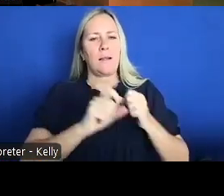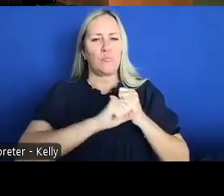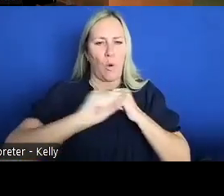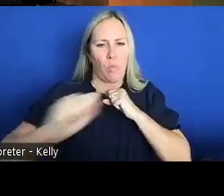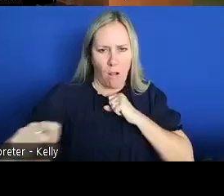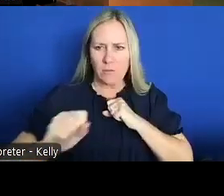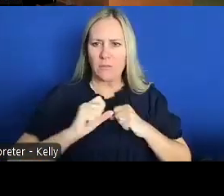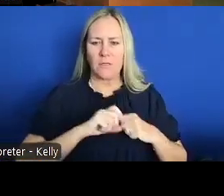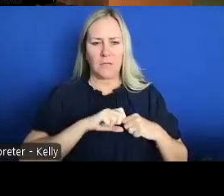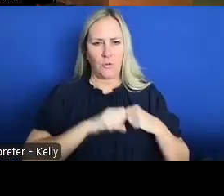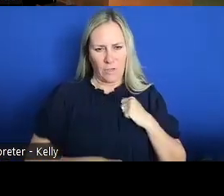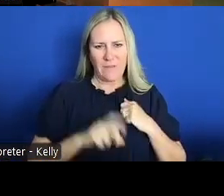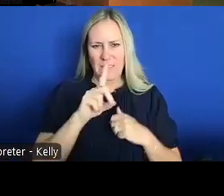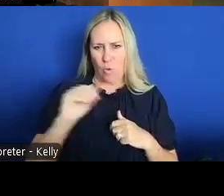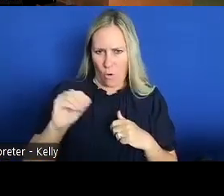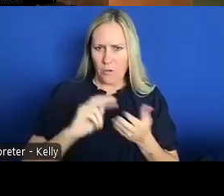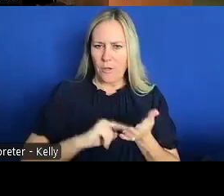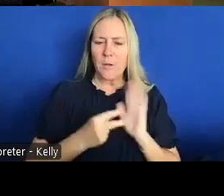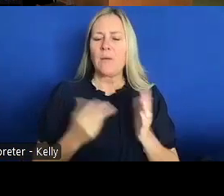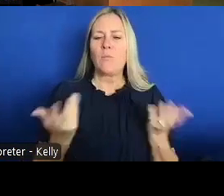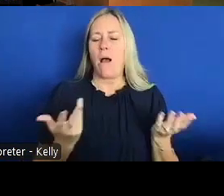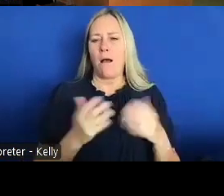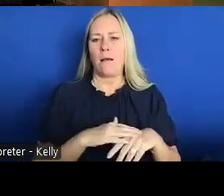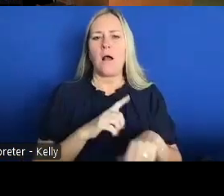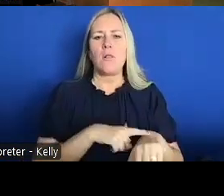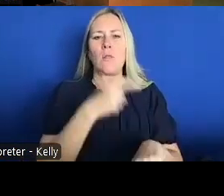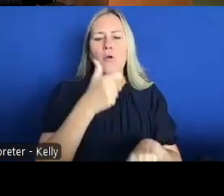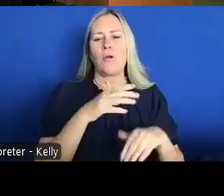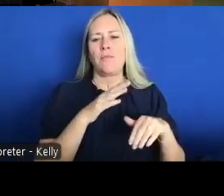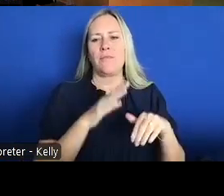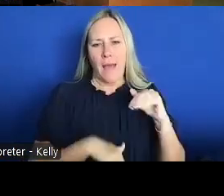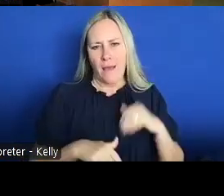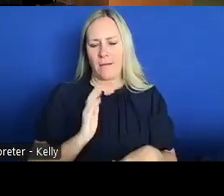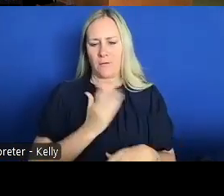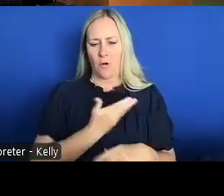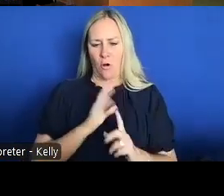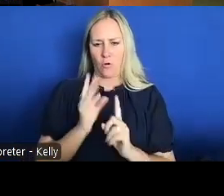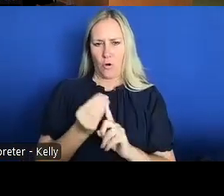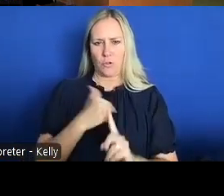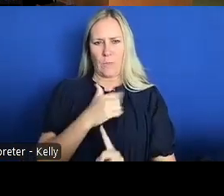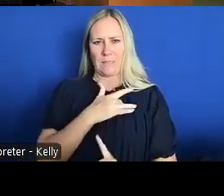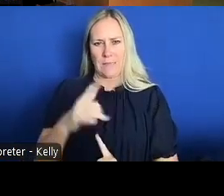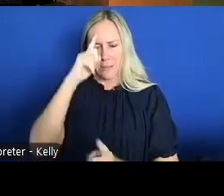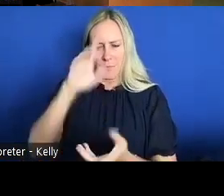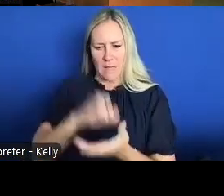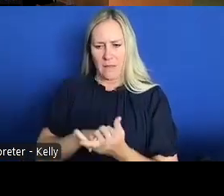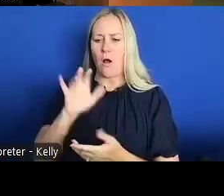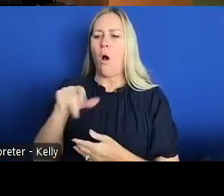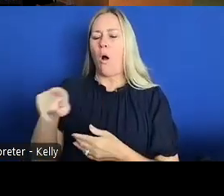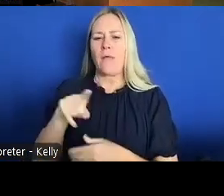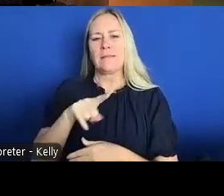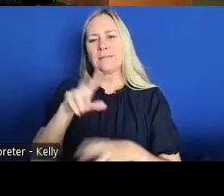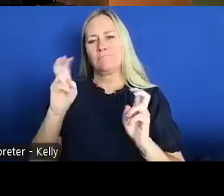it means well it's longer than in our culture we expected to be in some definition of just